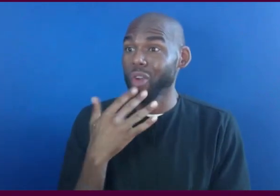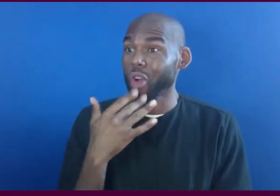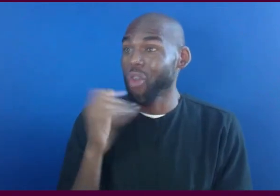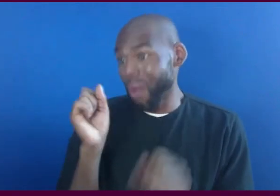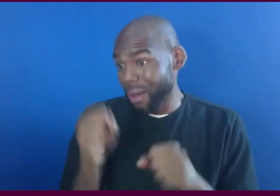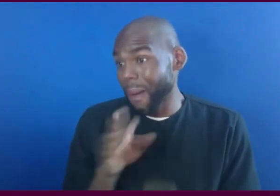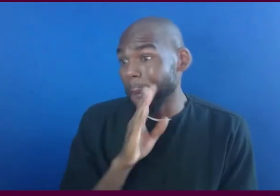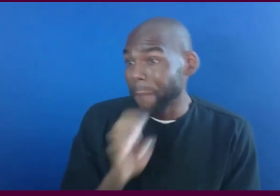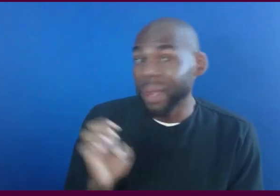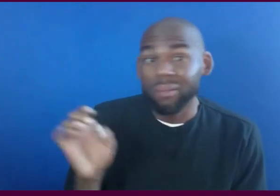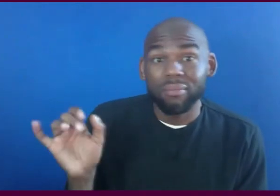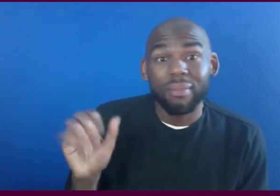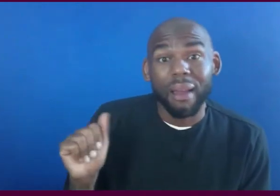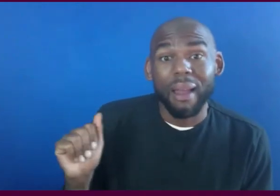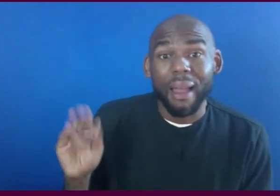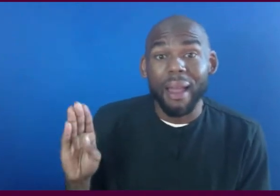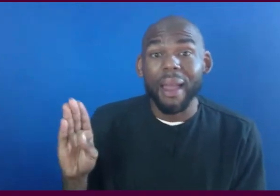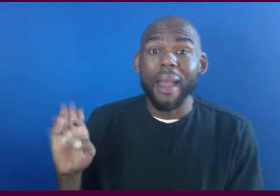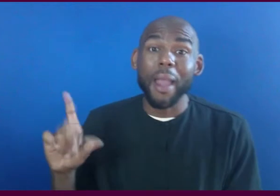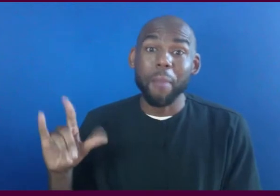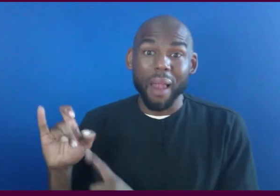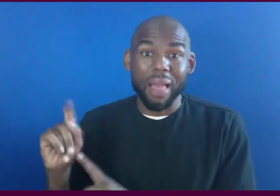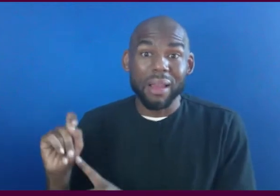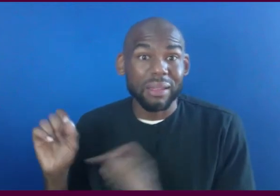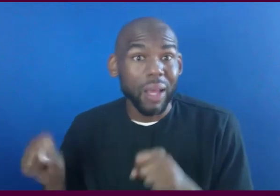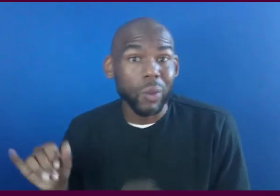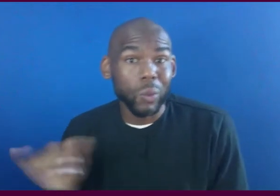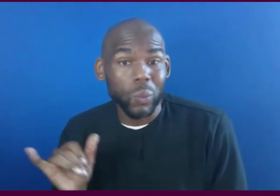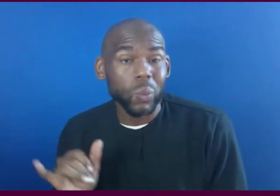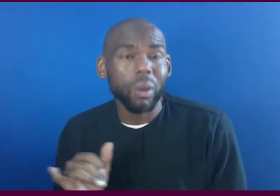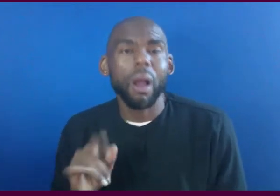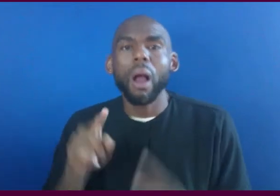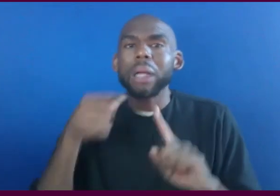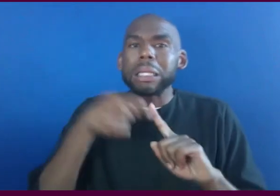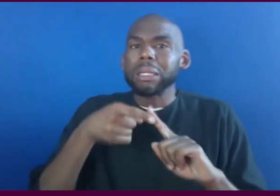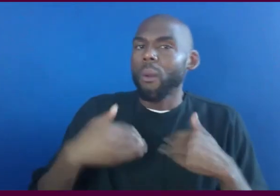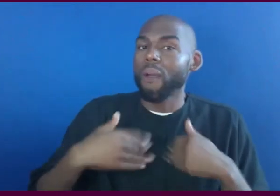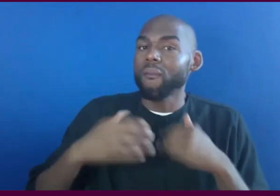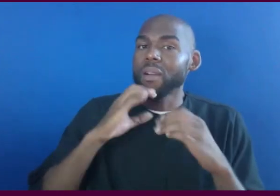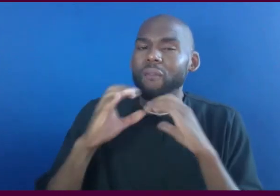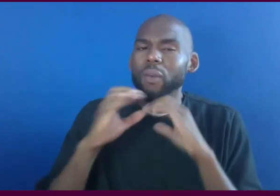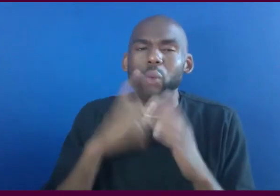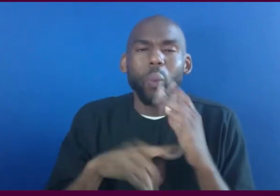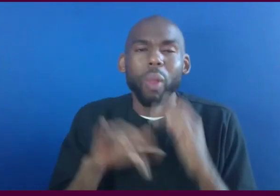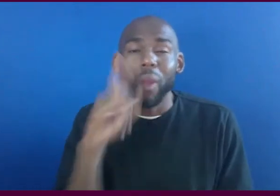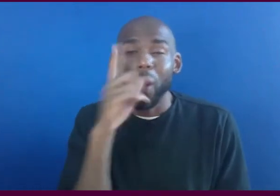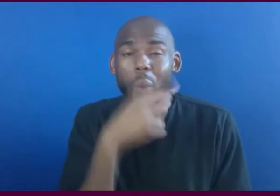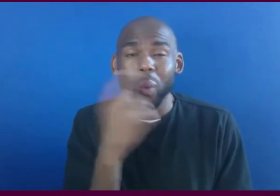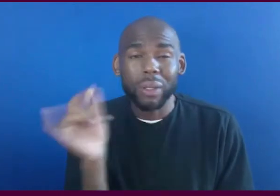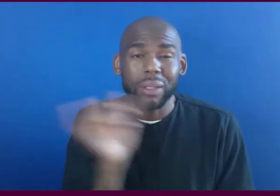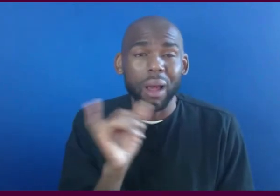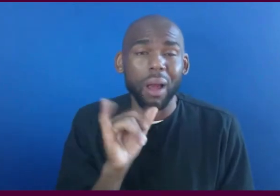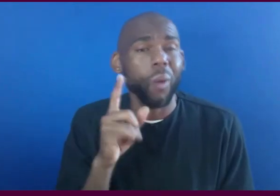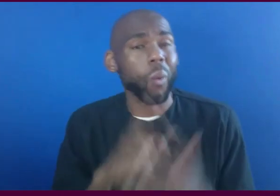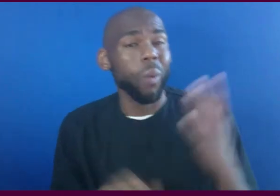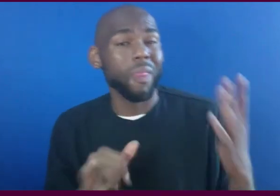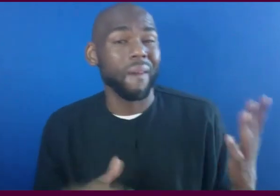be ableist. So, until we actually start having the conversations about what that looks like, what that feels